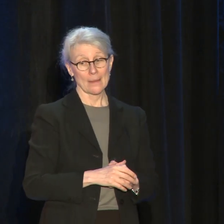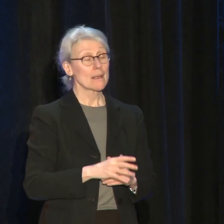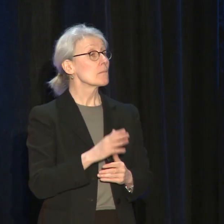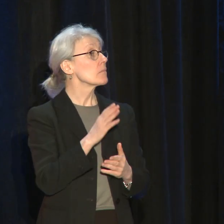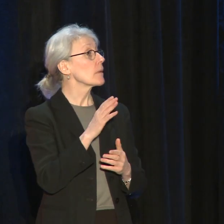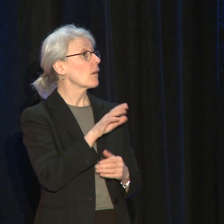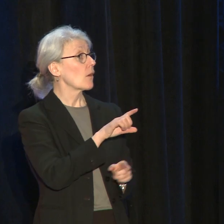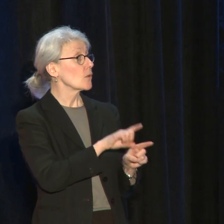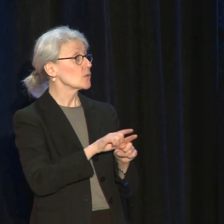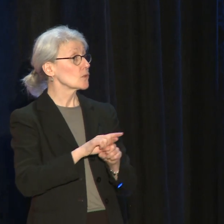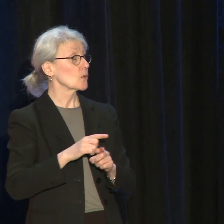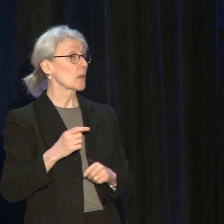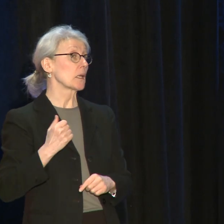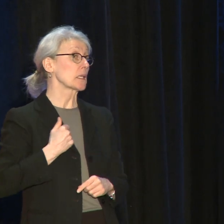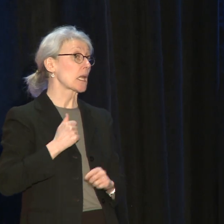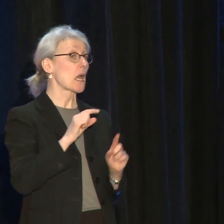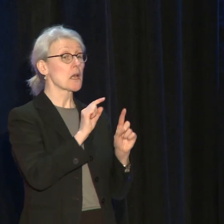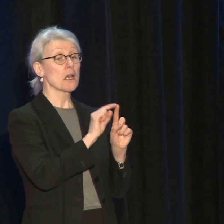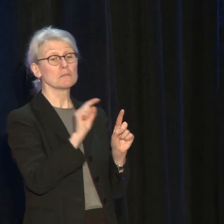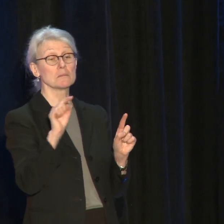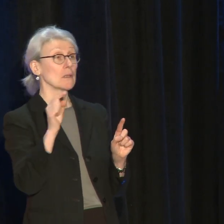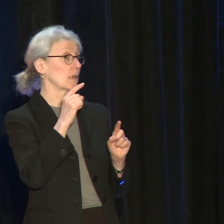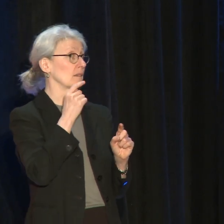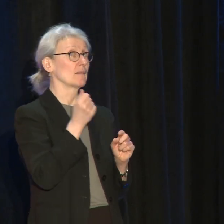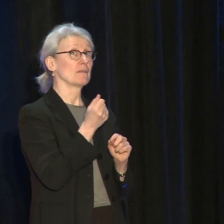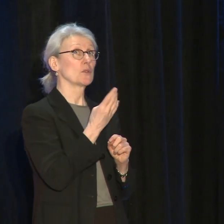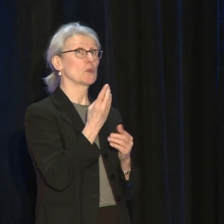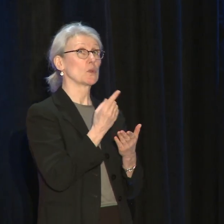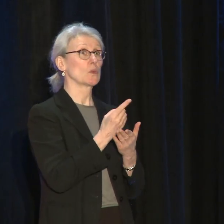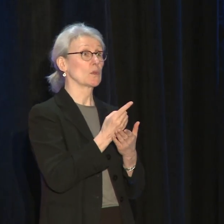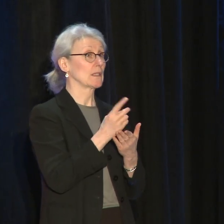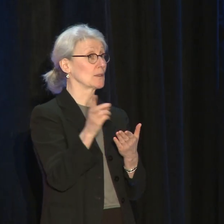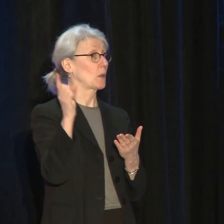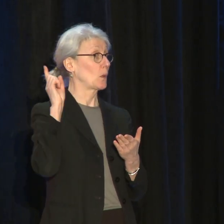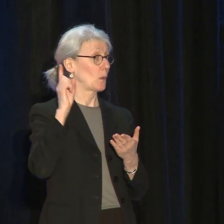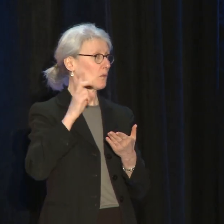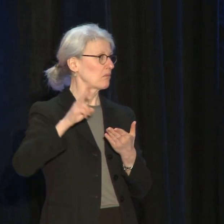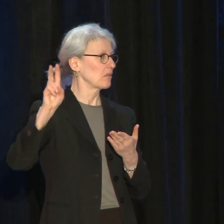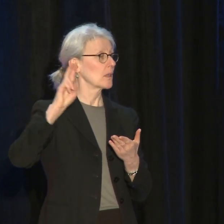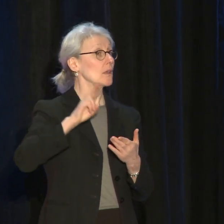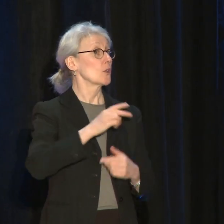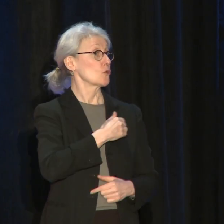of Canada, I spoke in Toronto a few weeks ago. In Toronto they were telling me Black children were